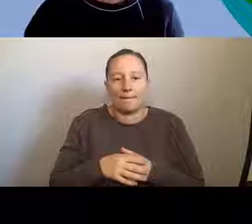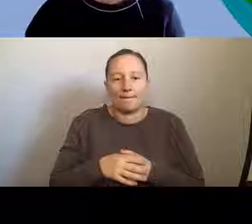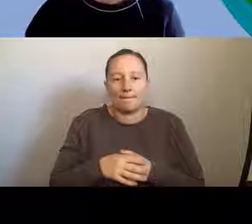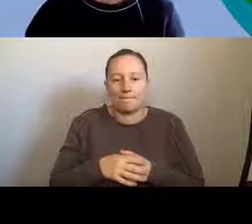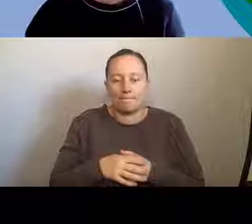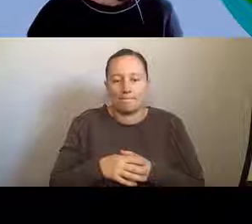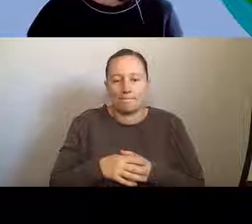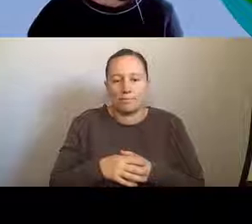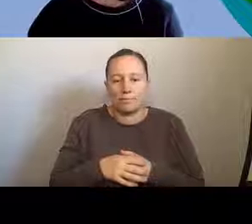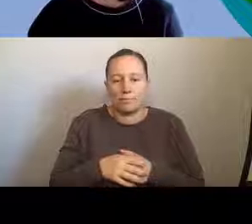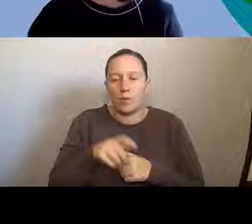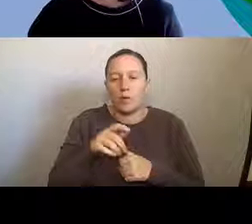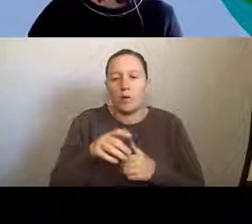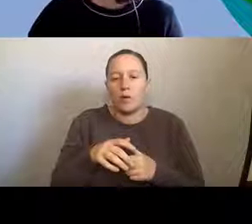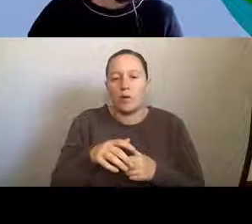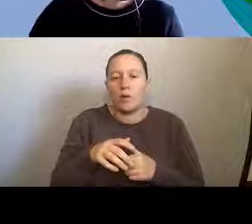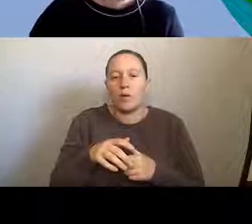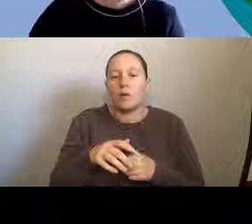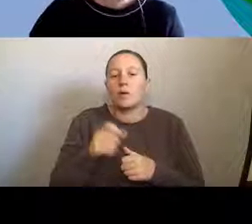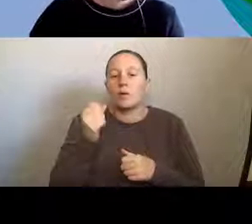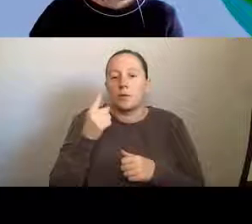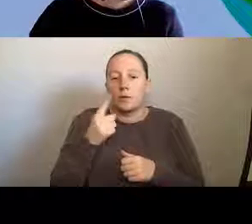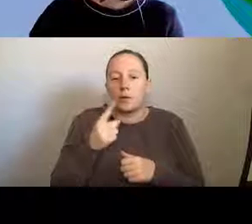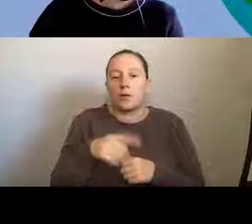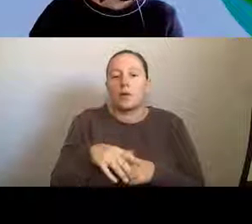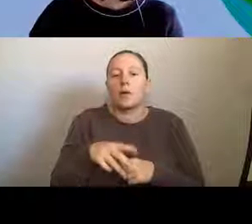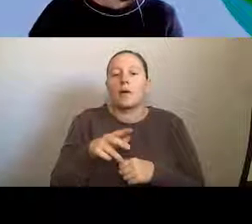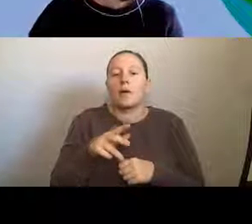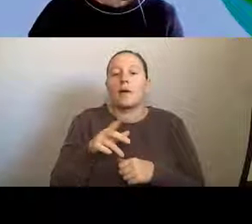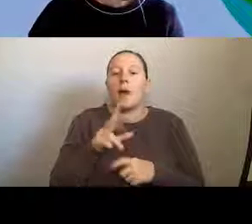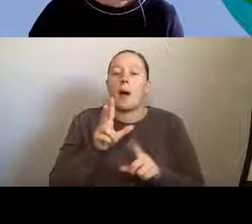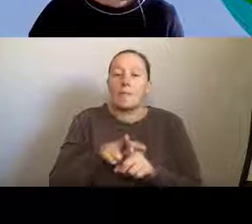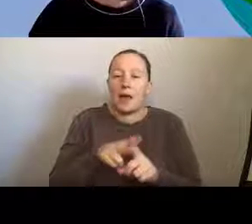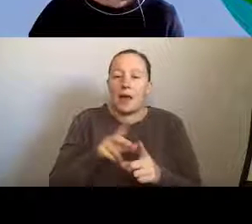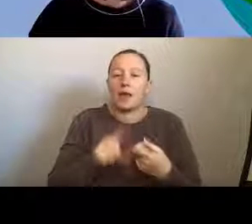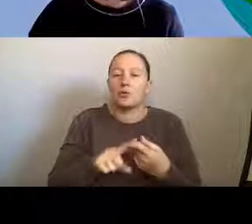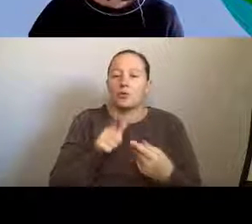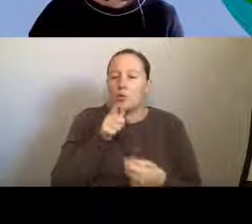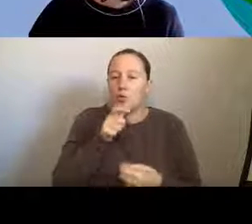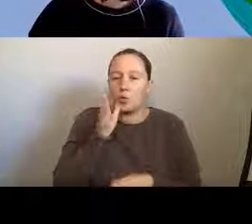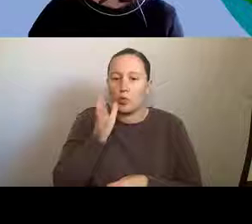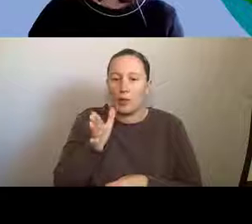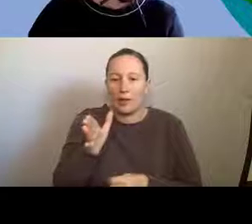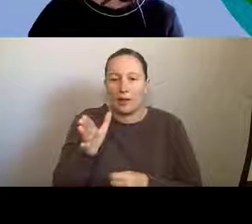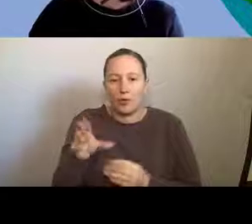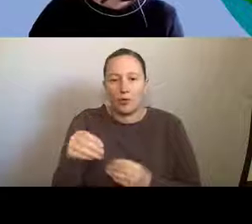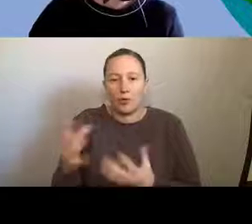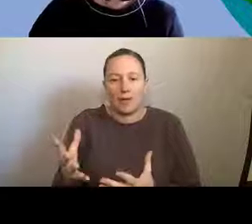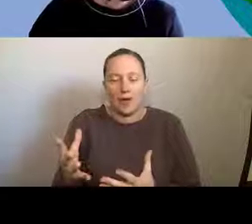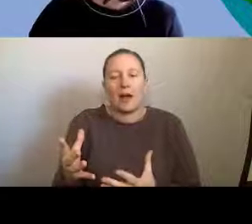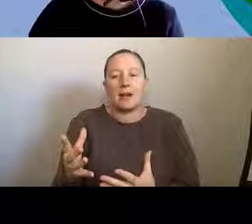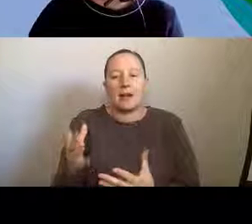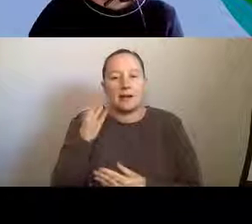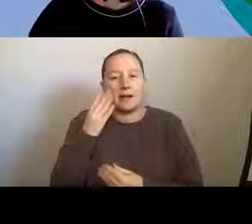also apply to who will seek conformed consent. So if you're a prominent researcher or a clinician,